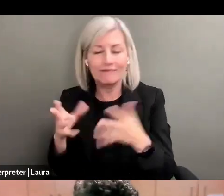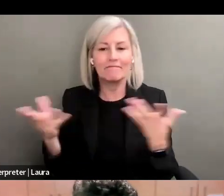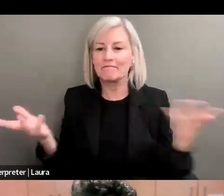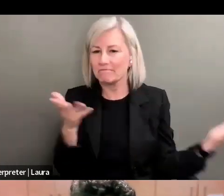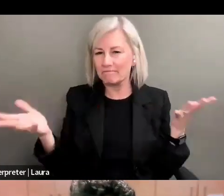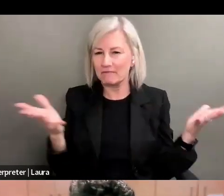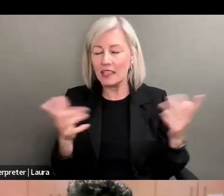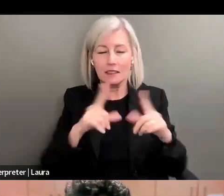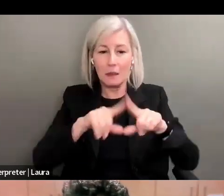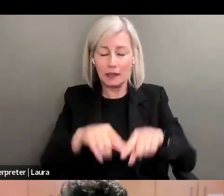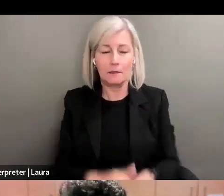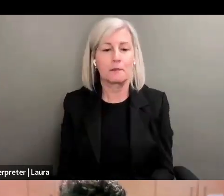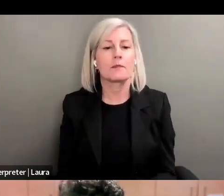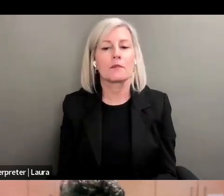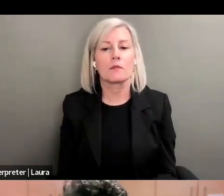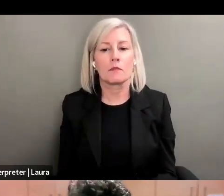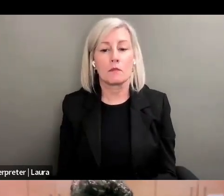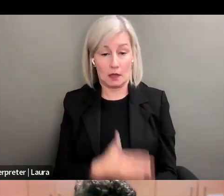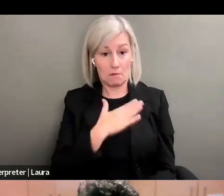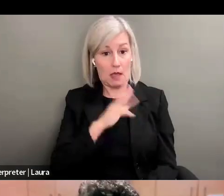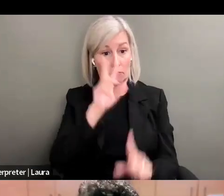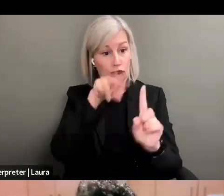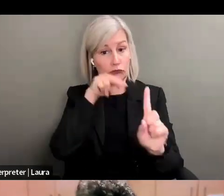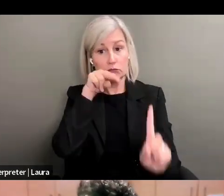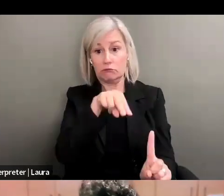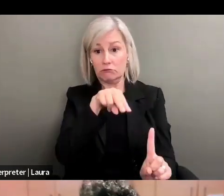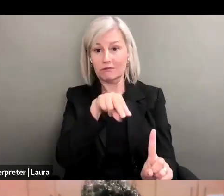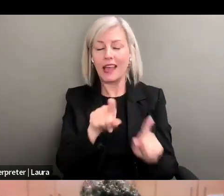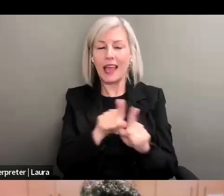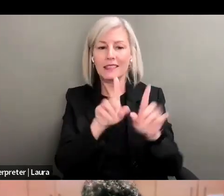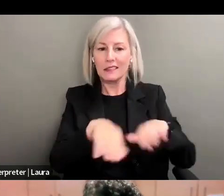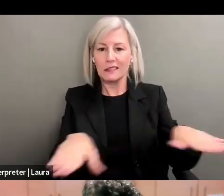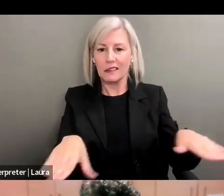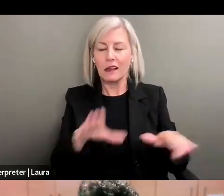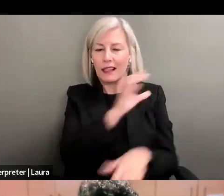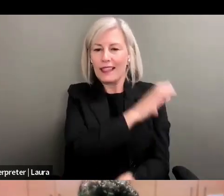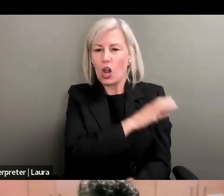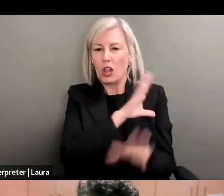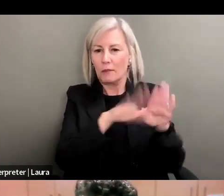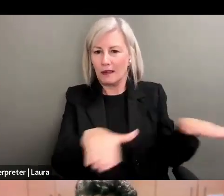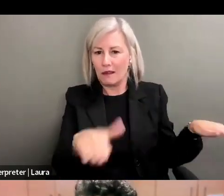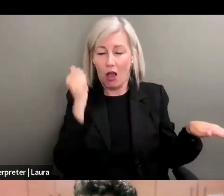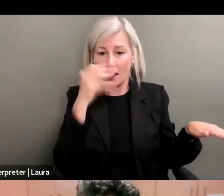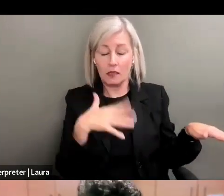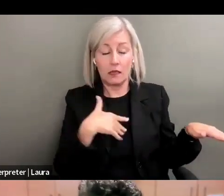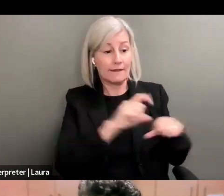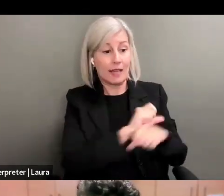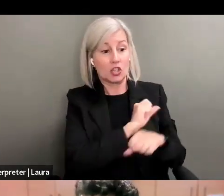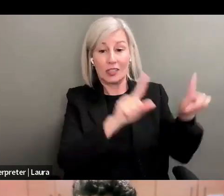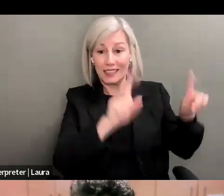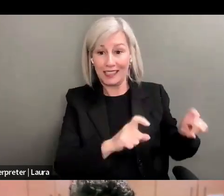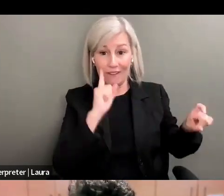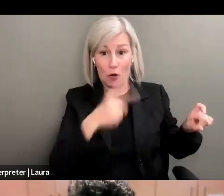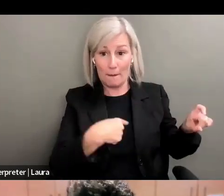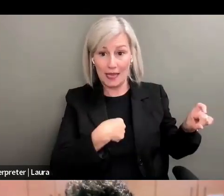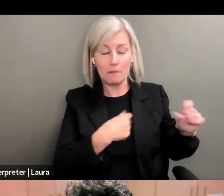So from my perspective as a clinical pediatric audiologist, functional testing to us means with devices in a sound booth.